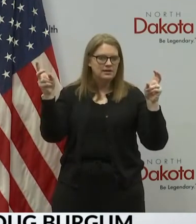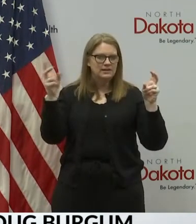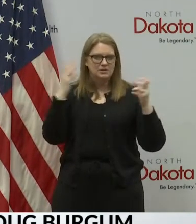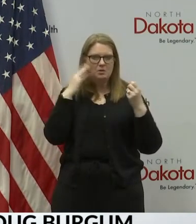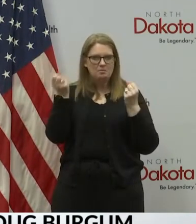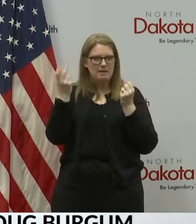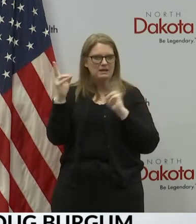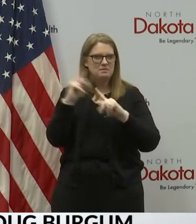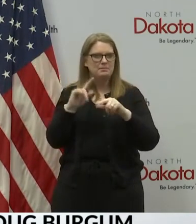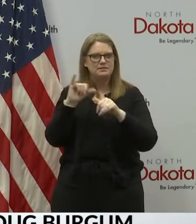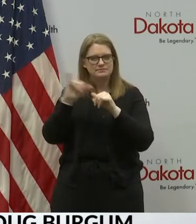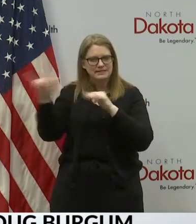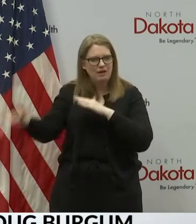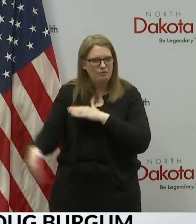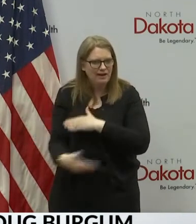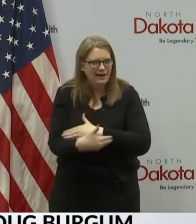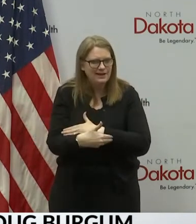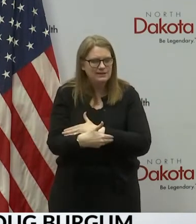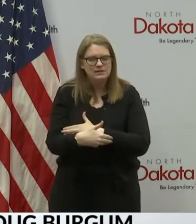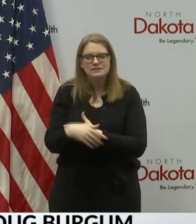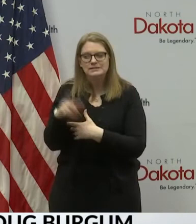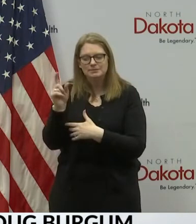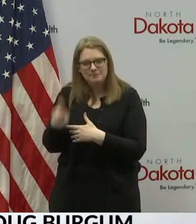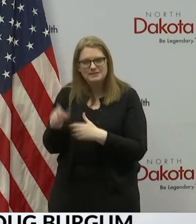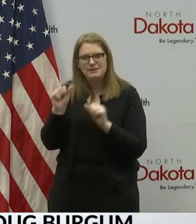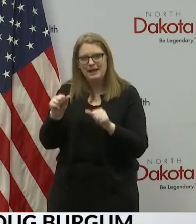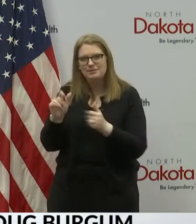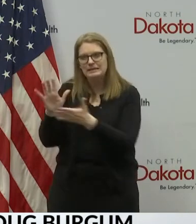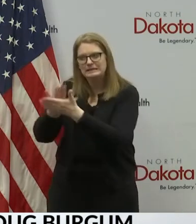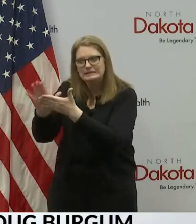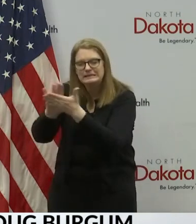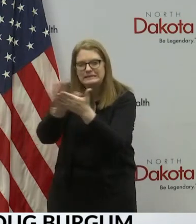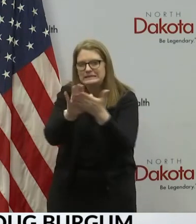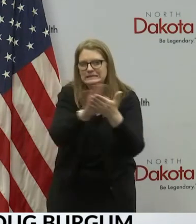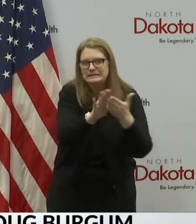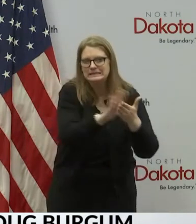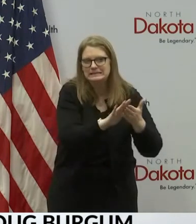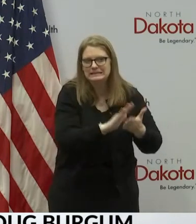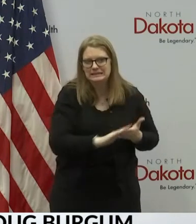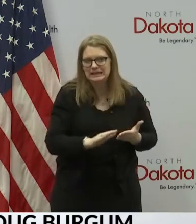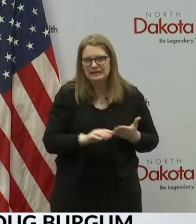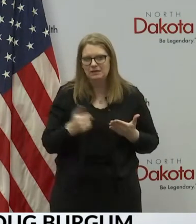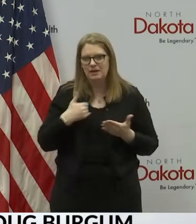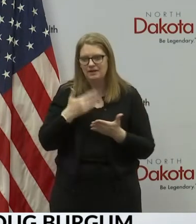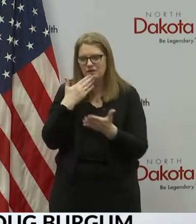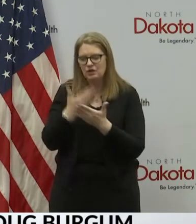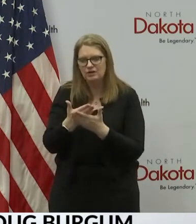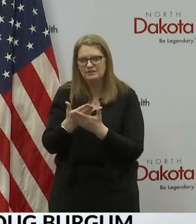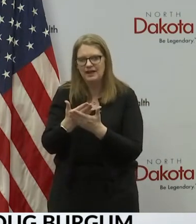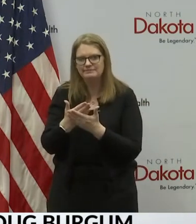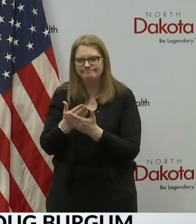LARGE STATEWIDE HOTEL SYSTEM IN THAT WAY, BECAUSE OF ALL OF THE OVERNIGHT STAYS. SO WE ARE WORKING AGAIN TO MAKE